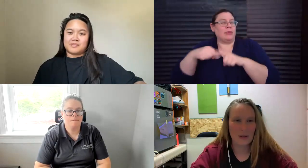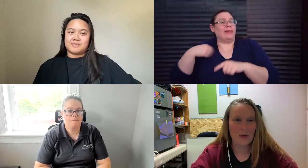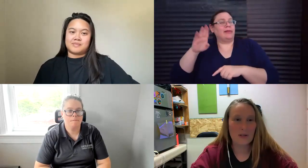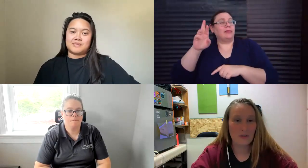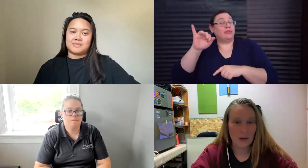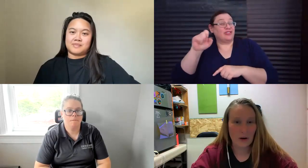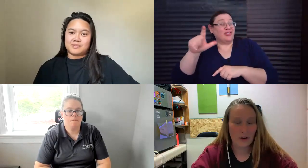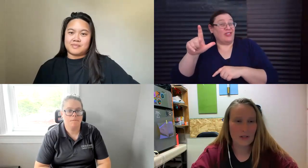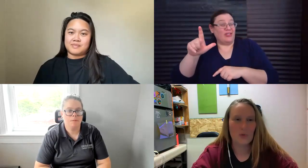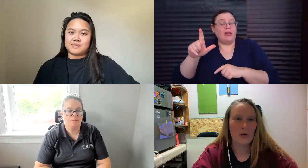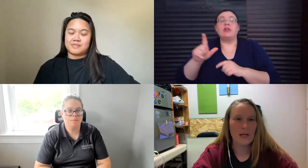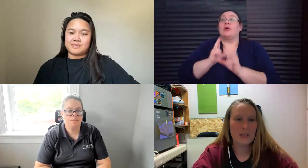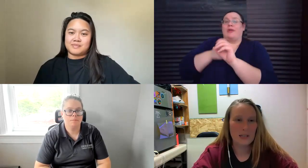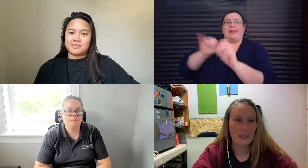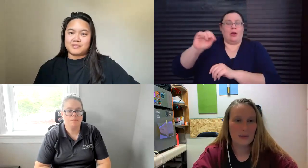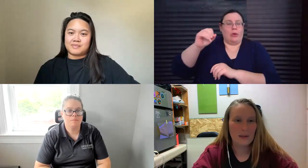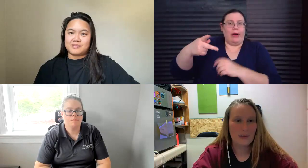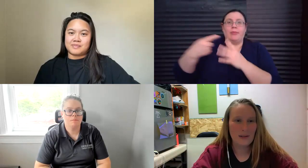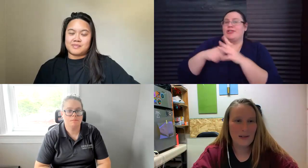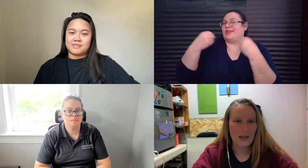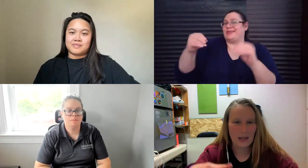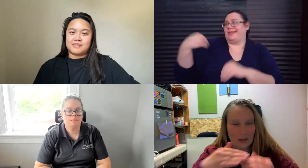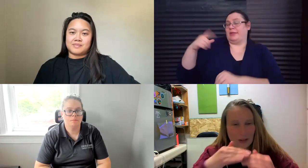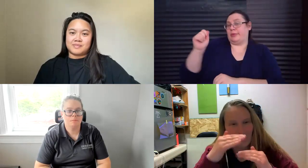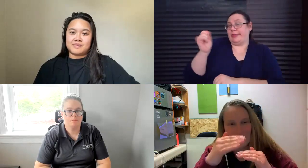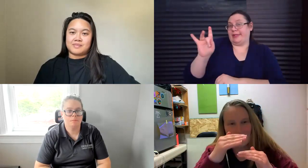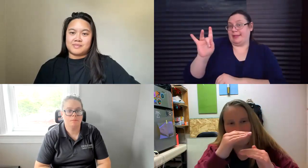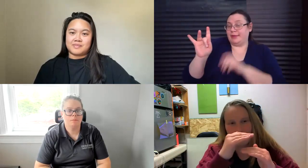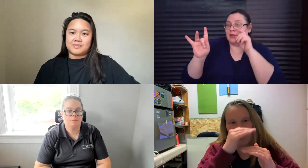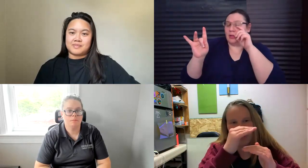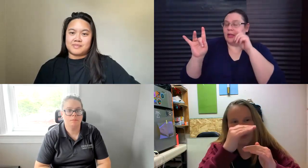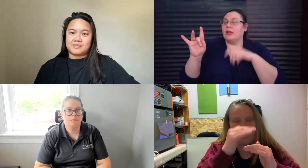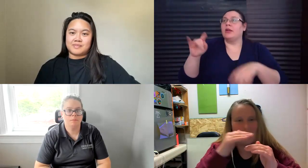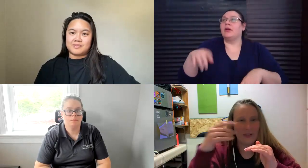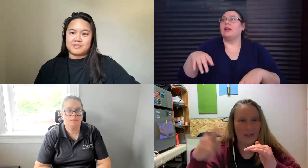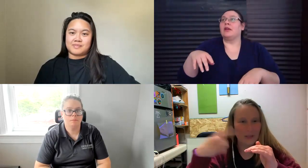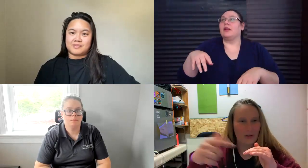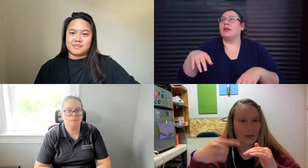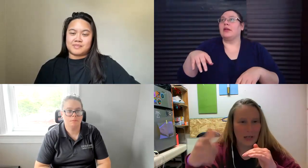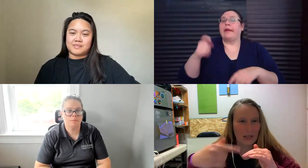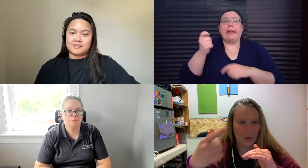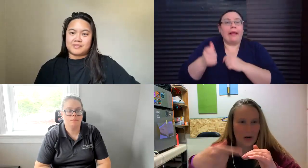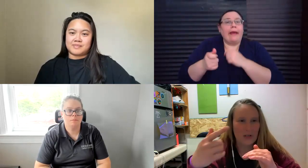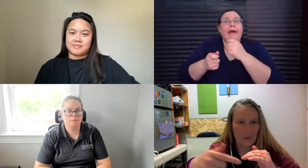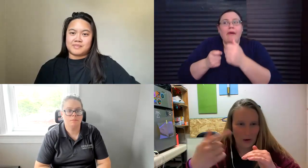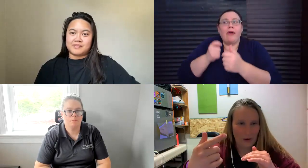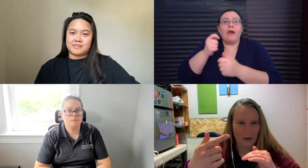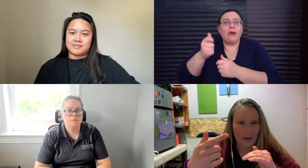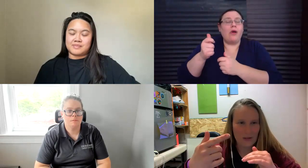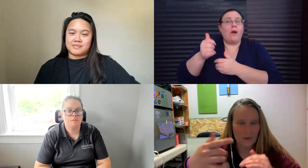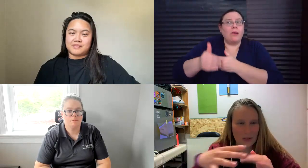It was little and then I started gaining traction there.